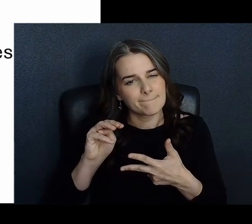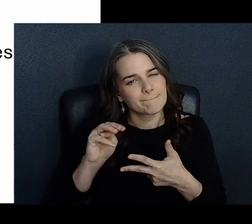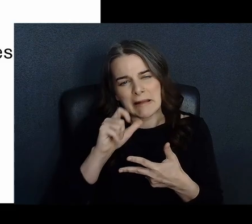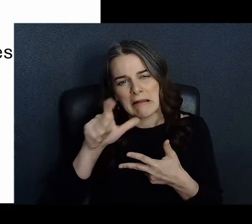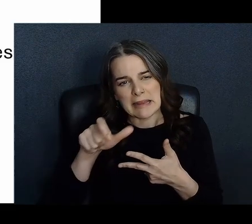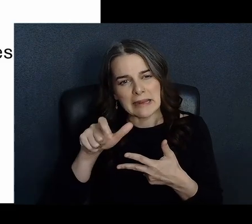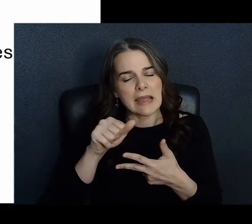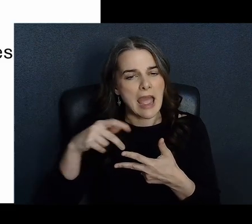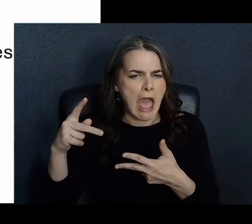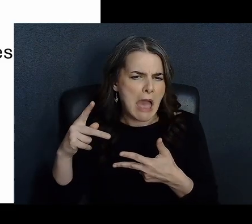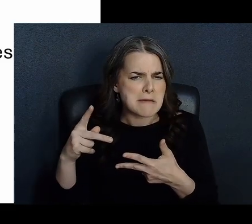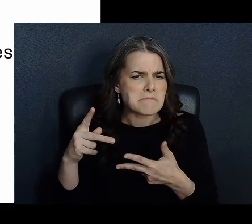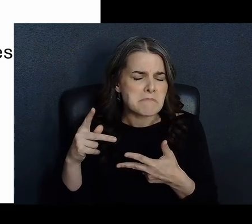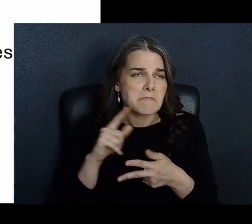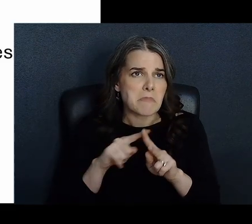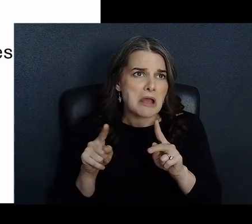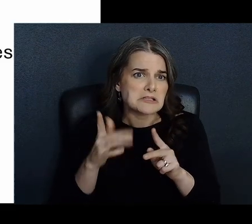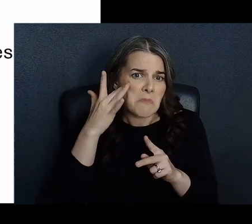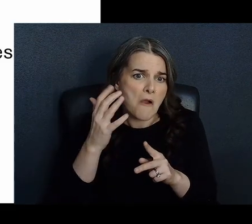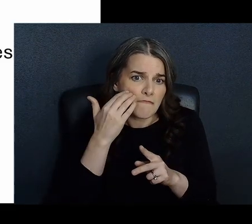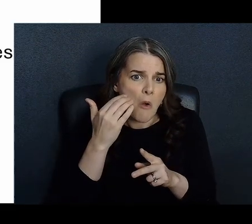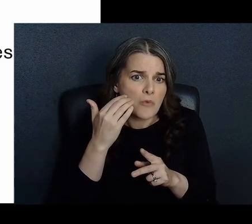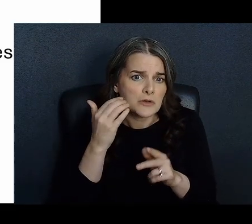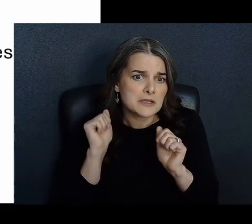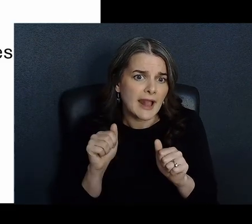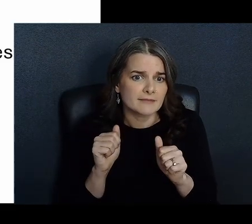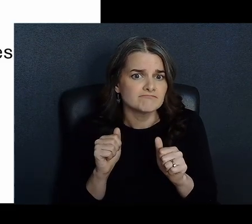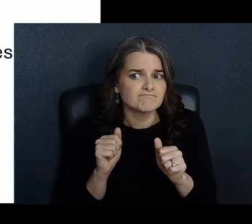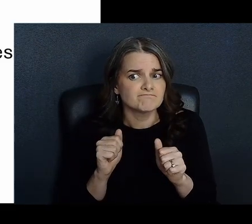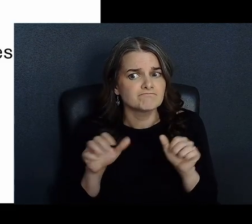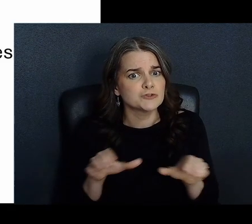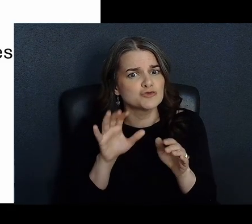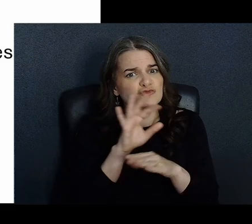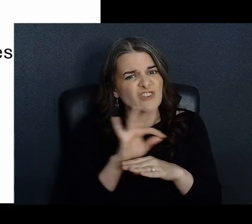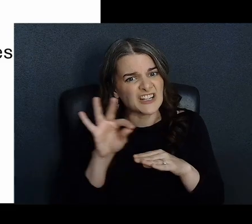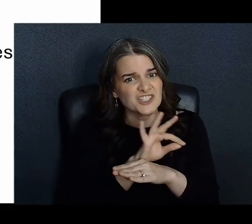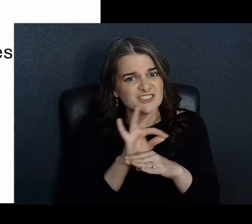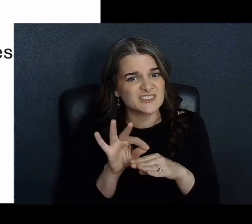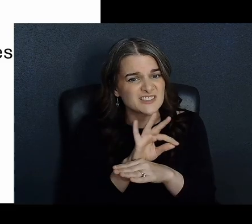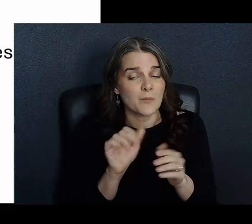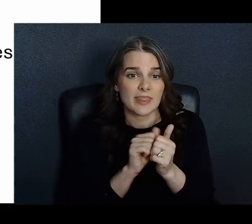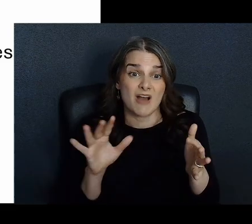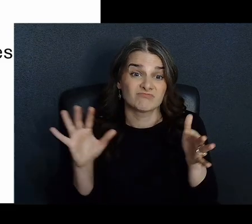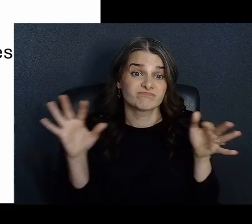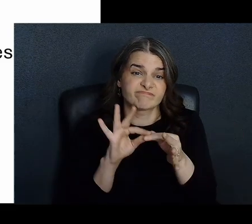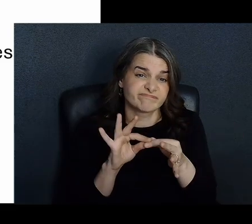It can perform certain functions without using connected to a smartphone. For example, it can take a picture